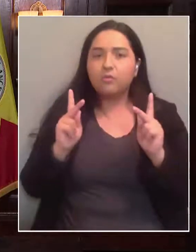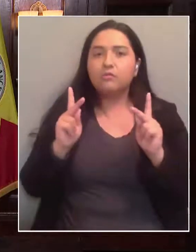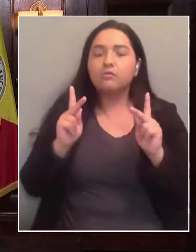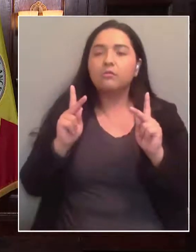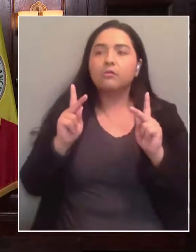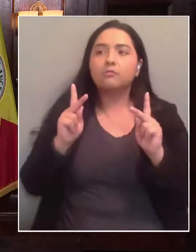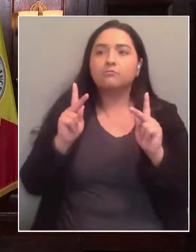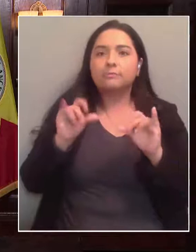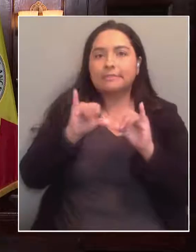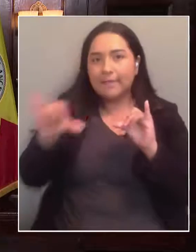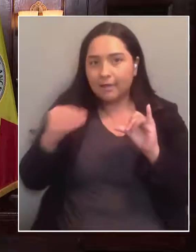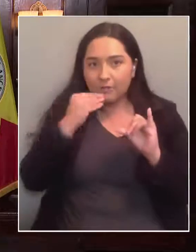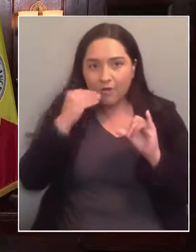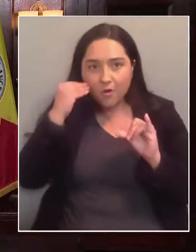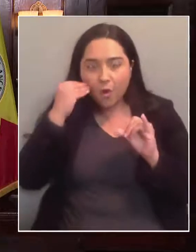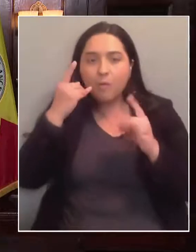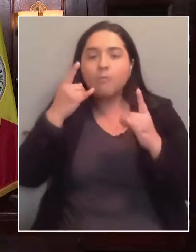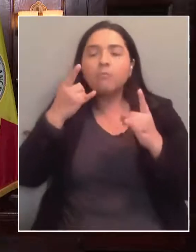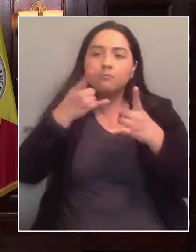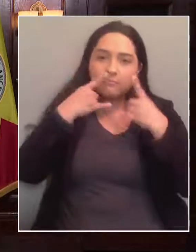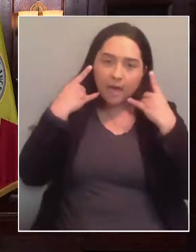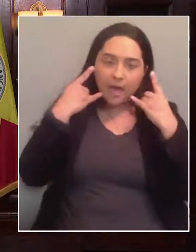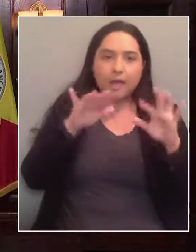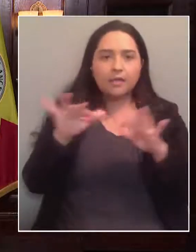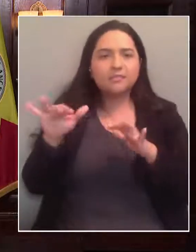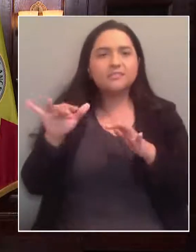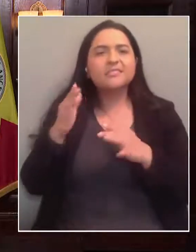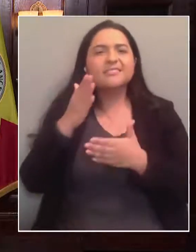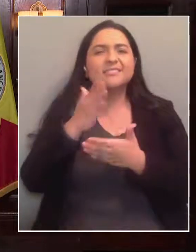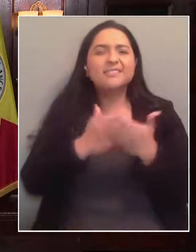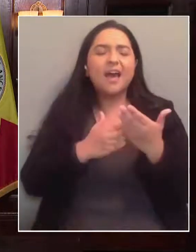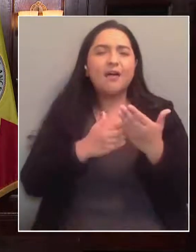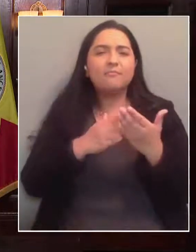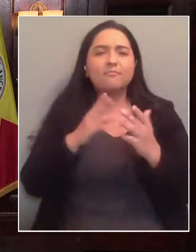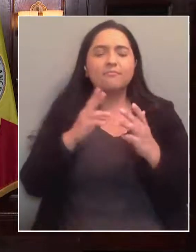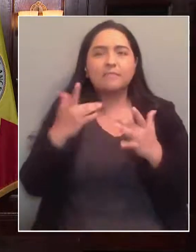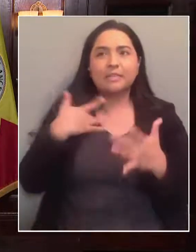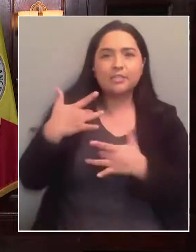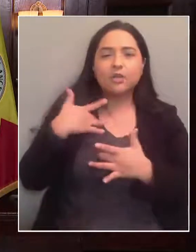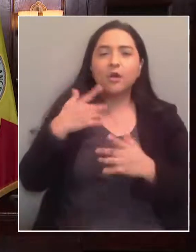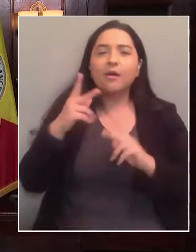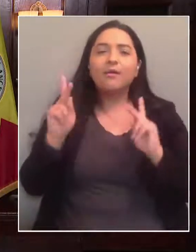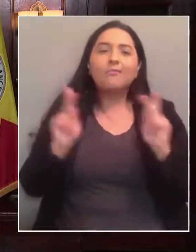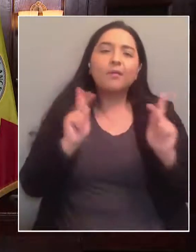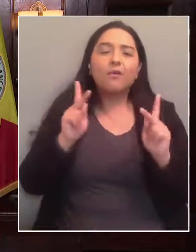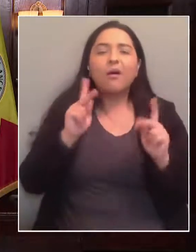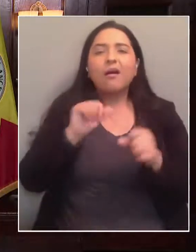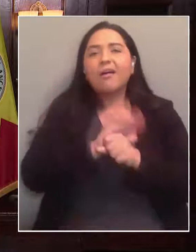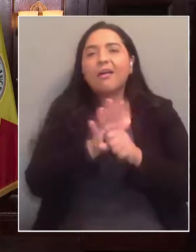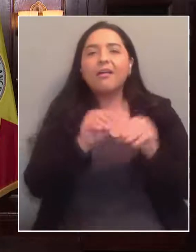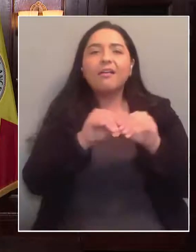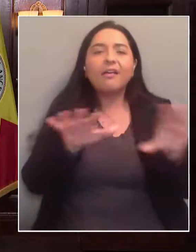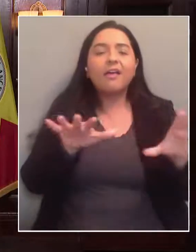THERE IS BEEN SOME CONCERN THAT PEOPLE ARE TUNING IN OUT THE